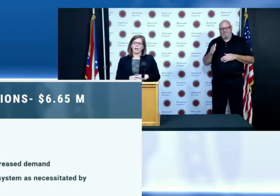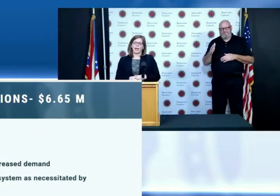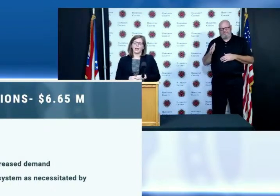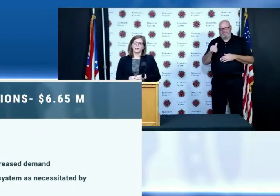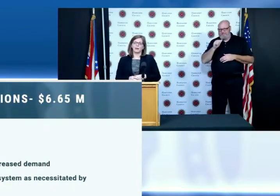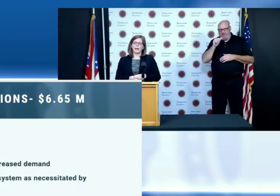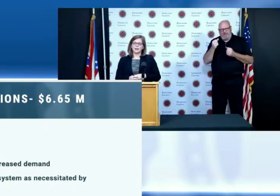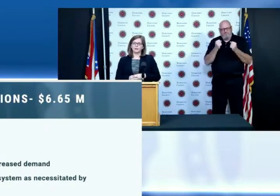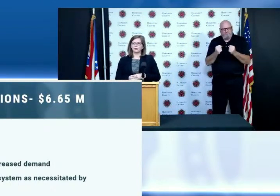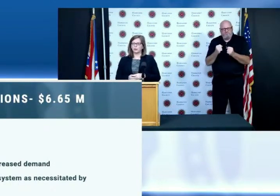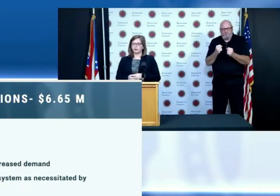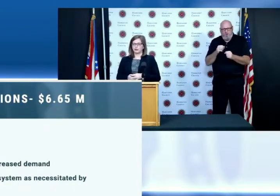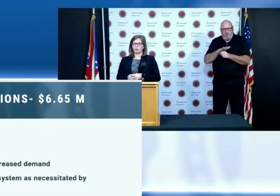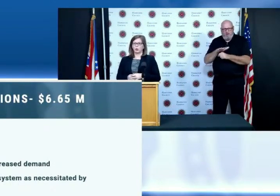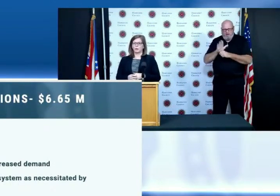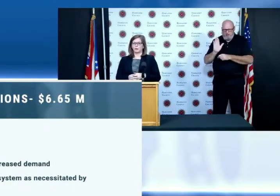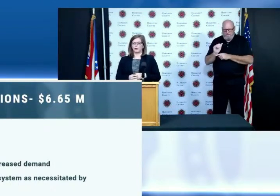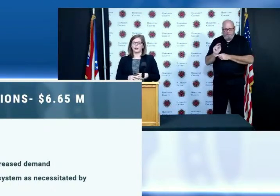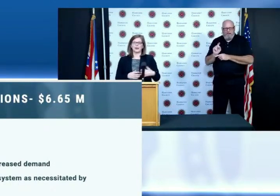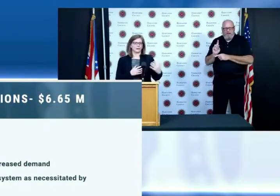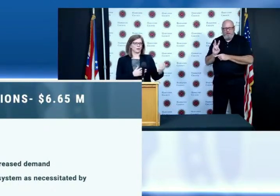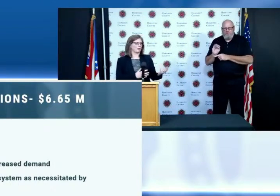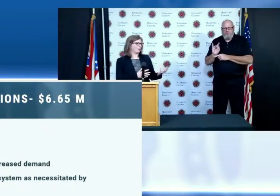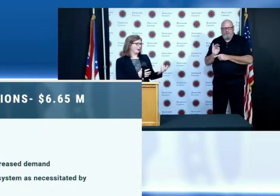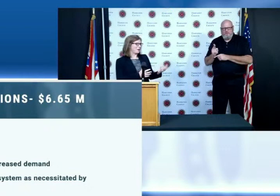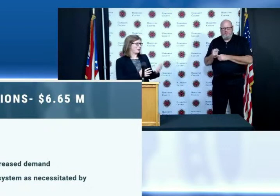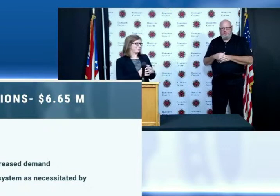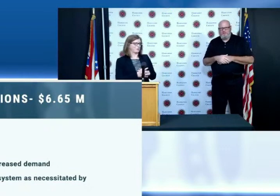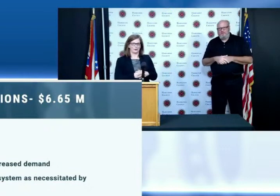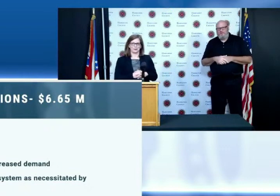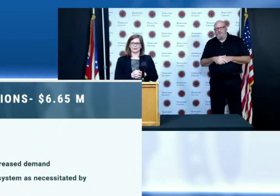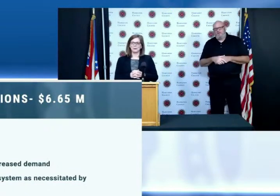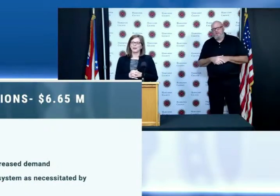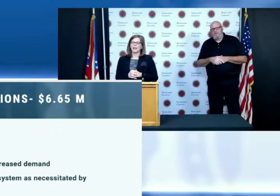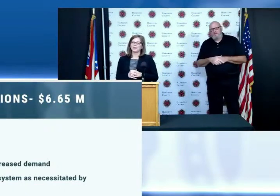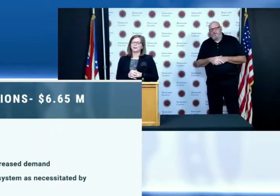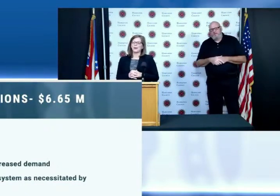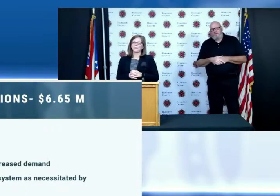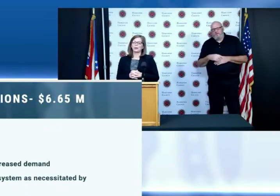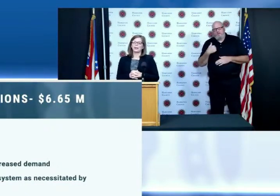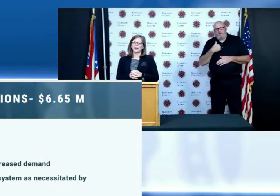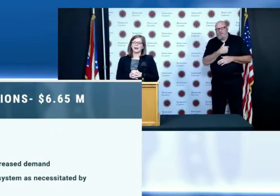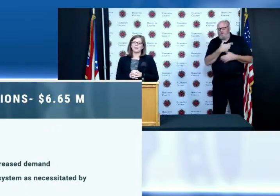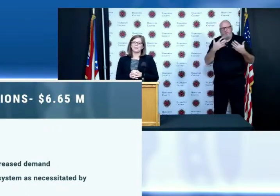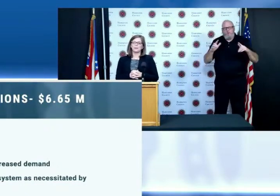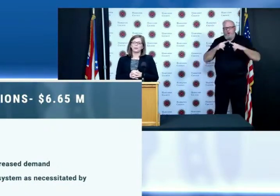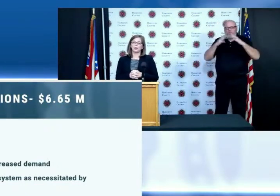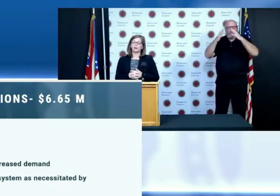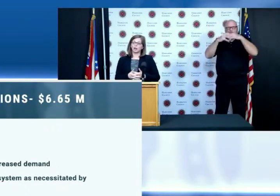and the last phone system we want to go down is our Public Health phone system so we we looked